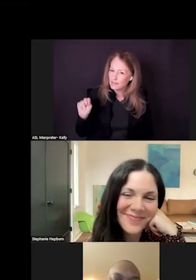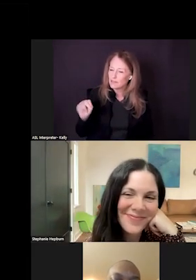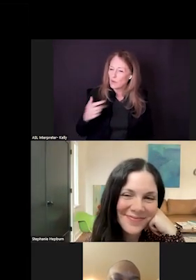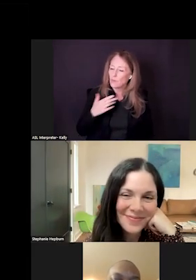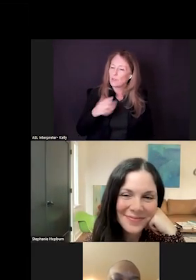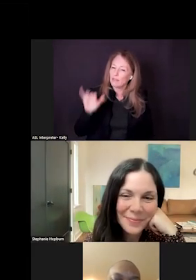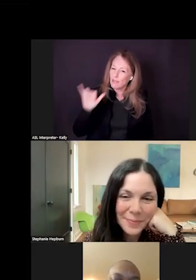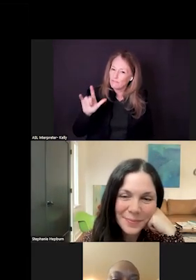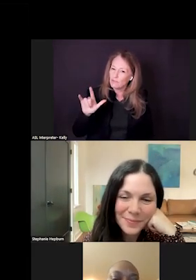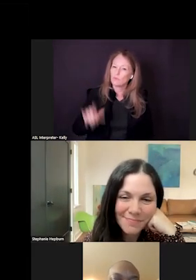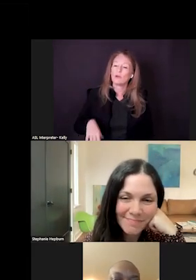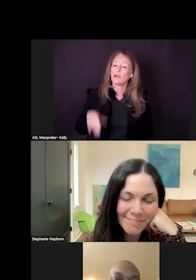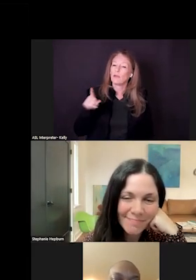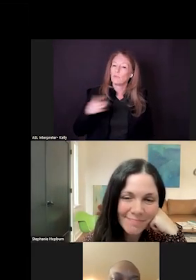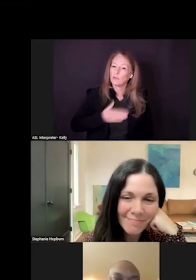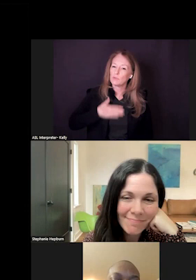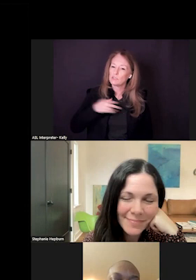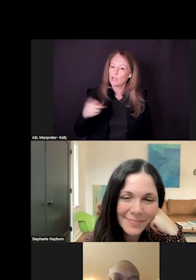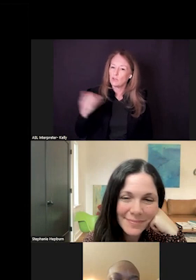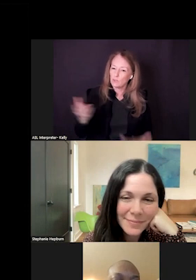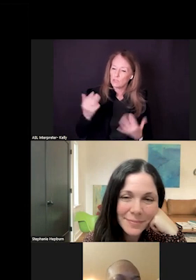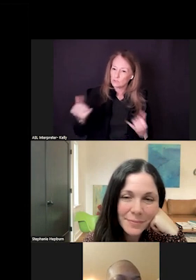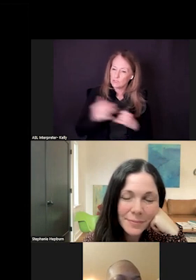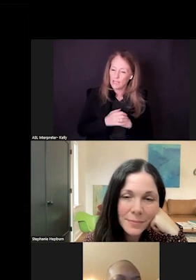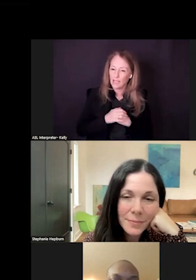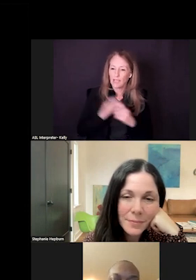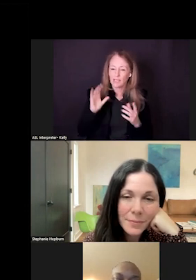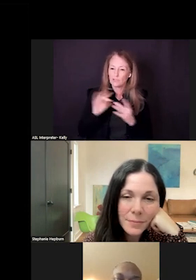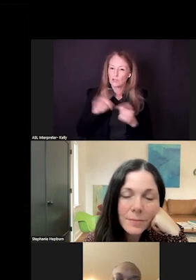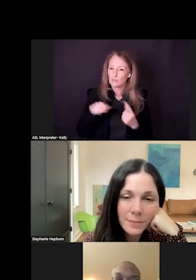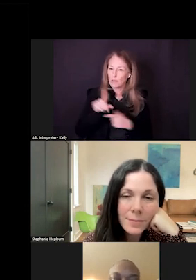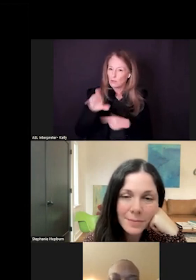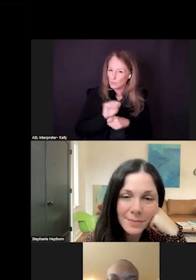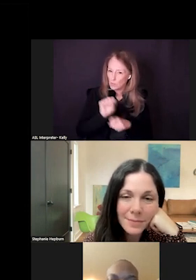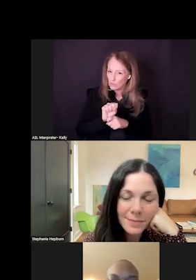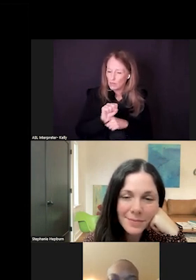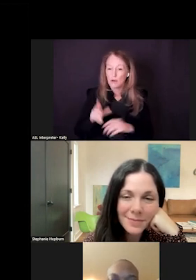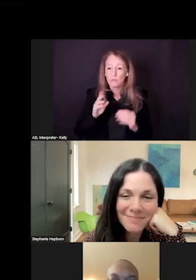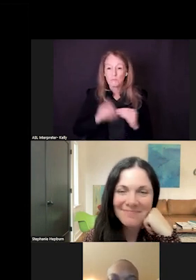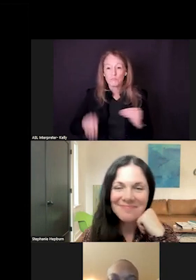TODAY AND TALKING ABOUT THIS WORK. MORE TO COME. LET'S GET YOU BACK. >> THANK YOU.